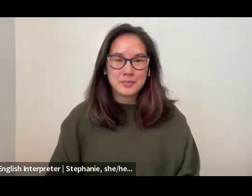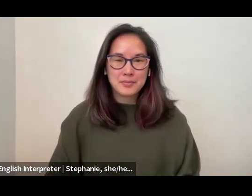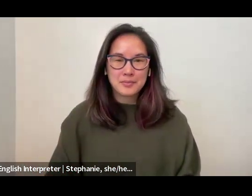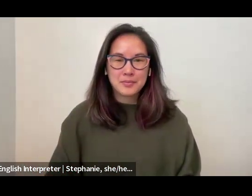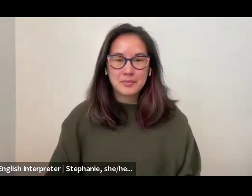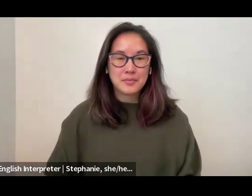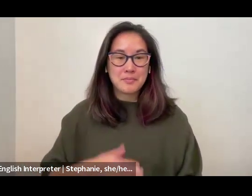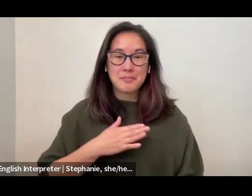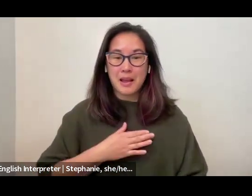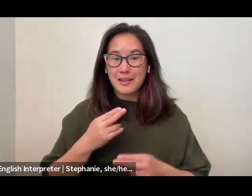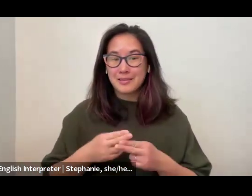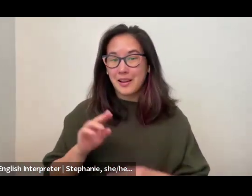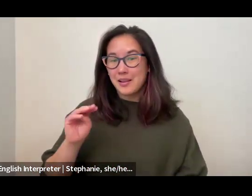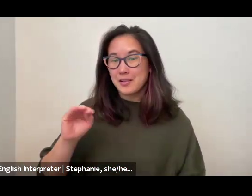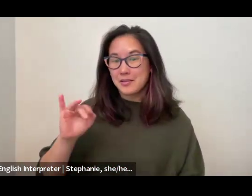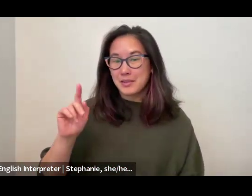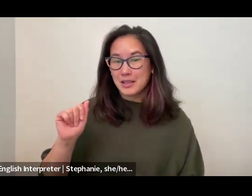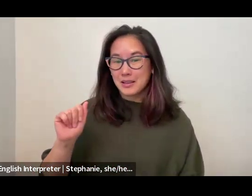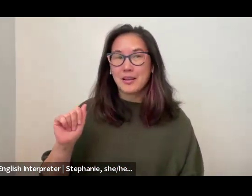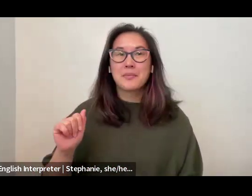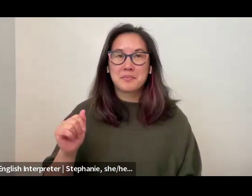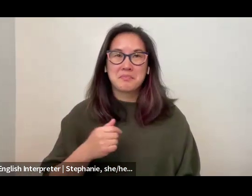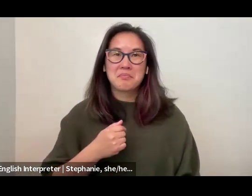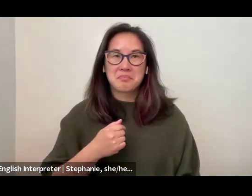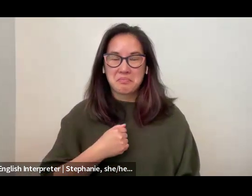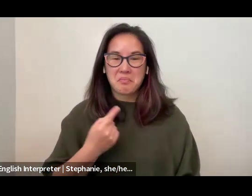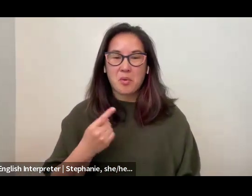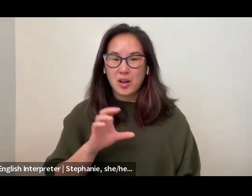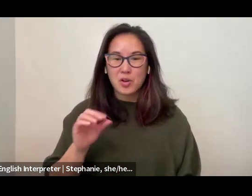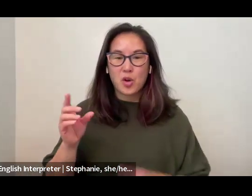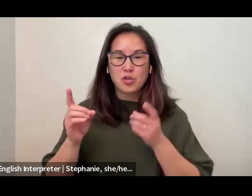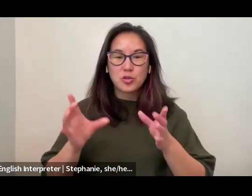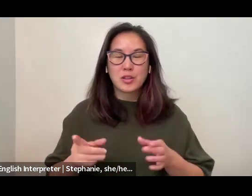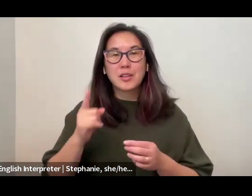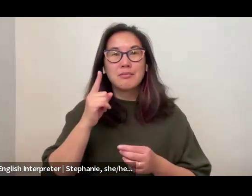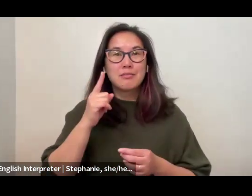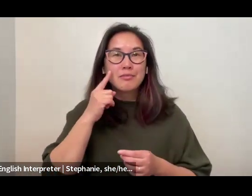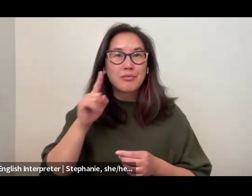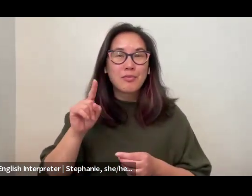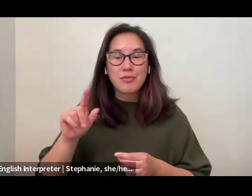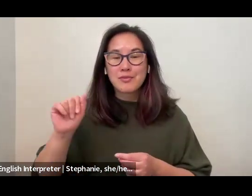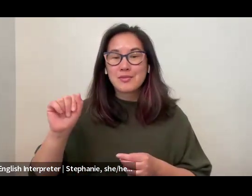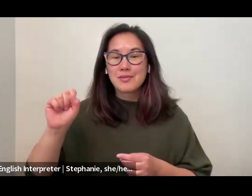My name is Mika, and I am one of the co directors at the San Francisco Disability Cultural Center.